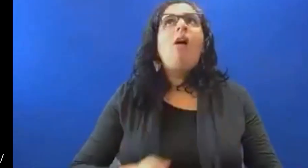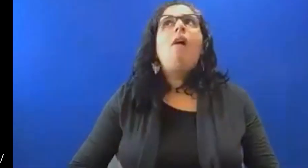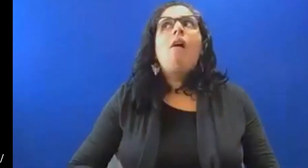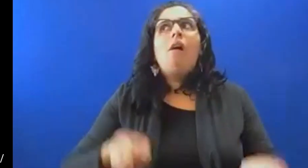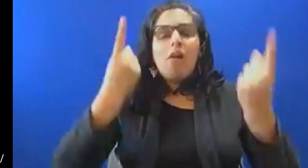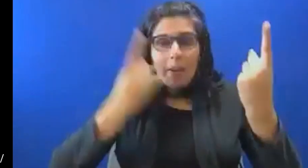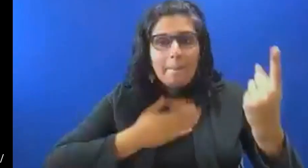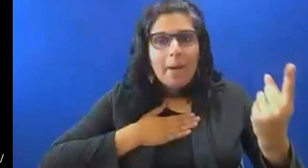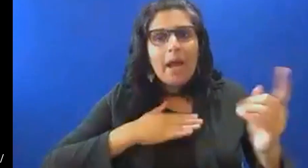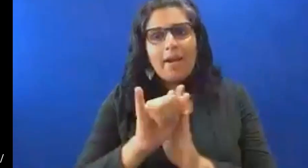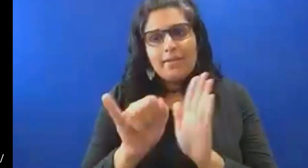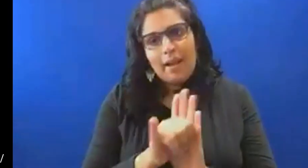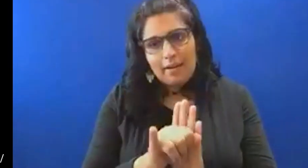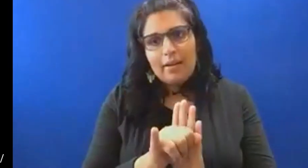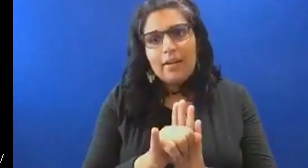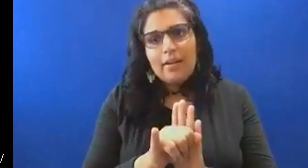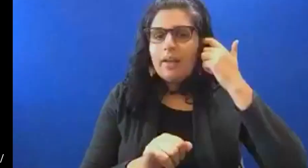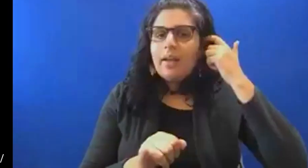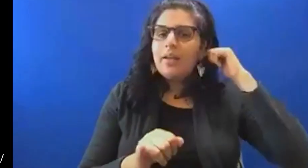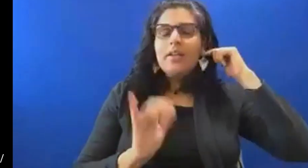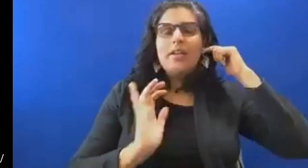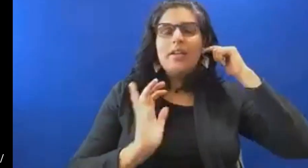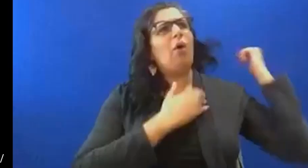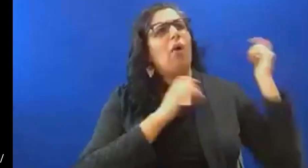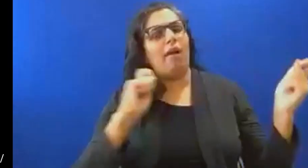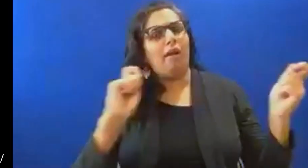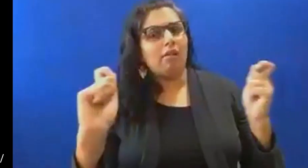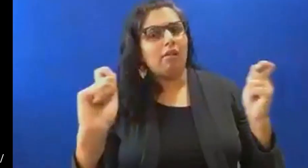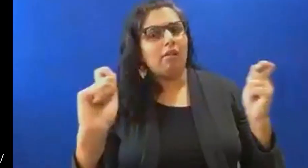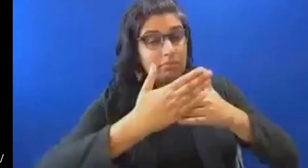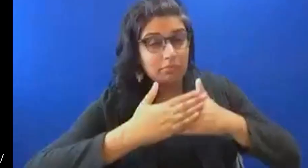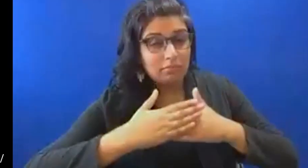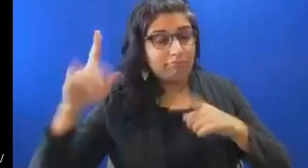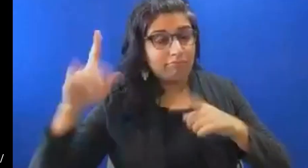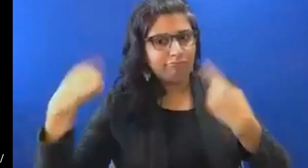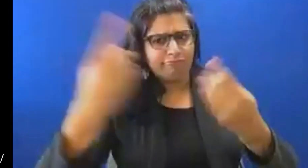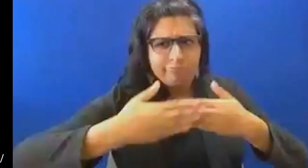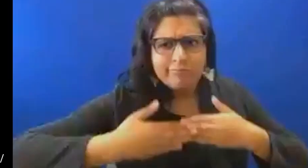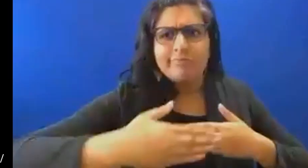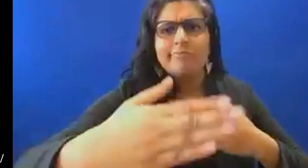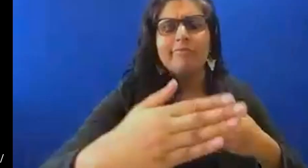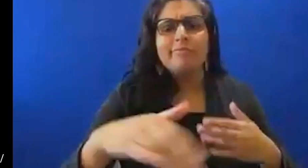I think that our evolution has been ongoing again for years and years and years, but it's